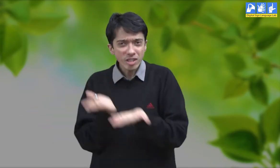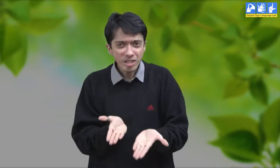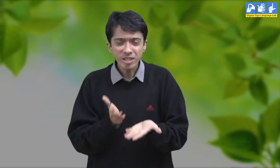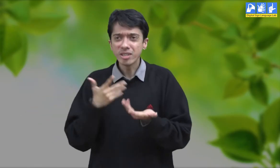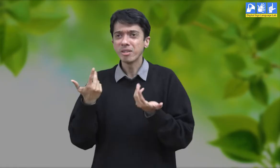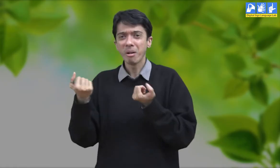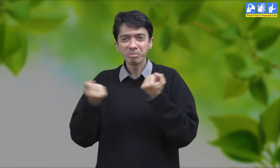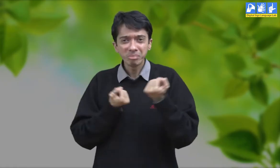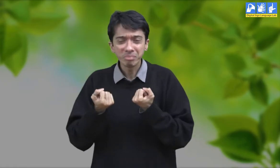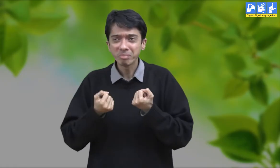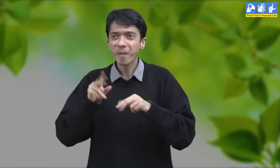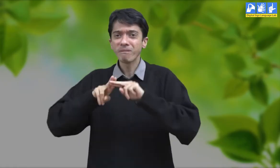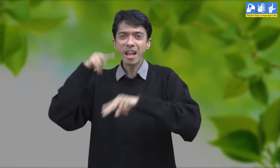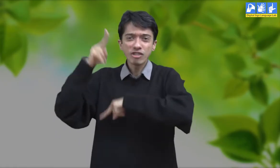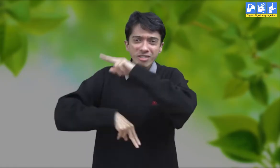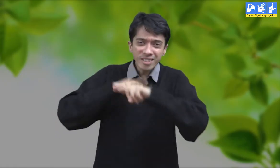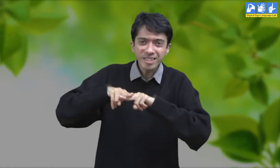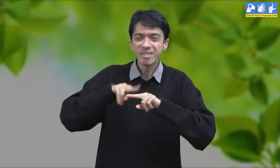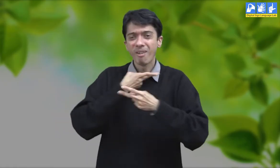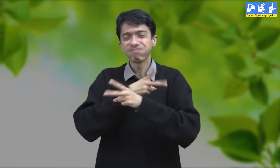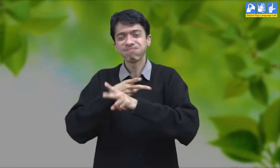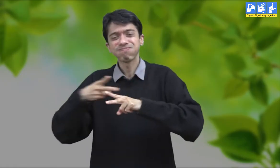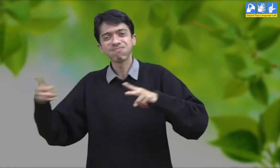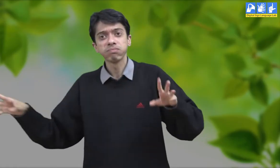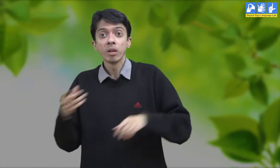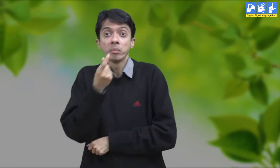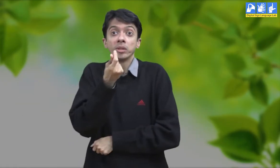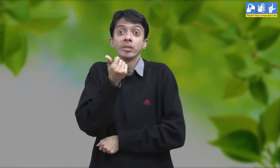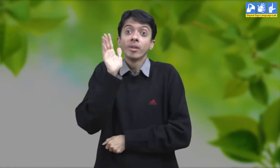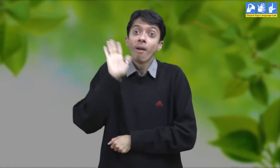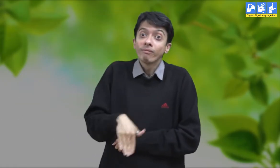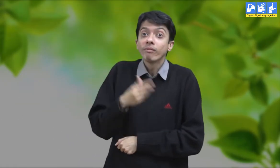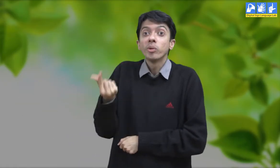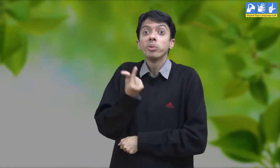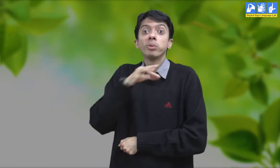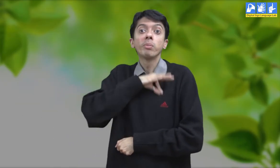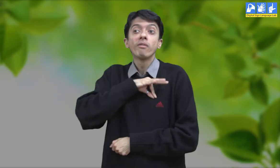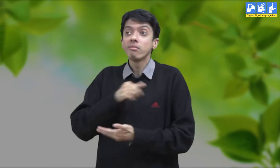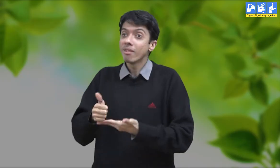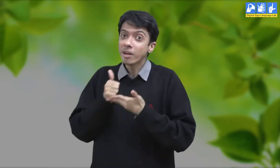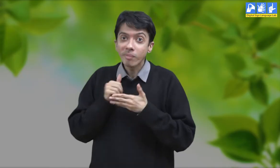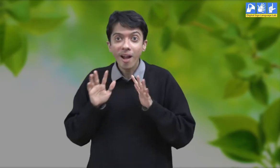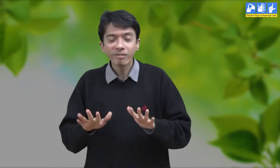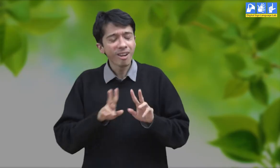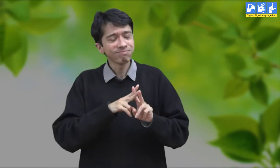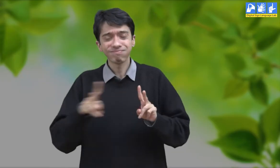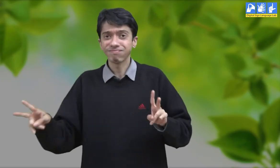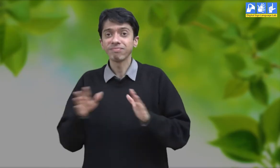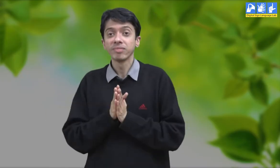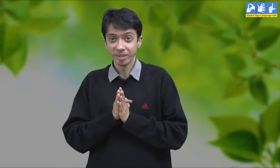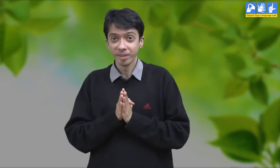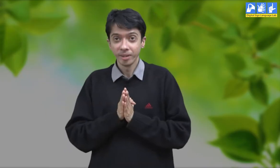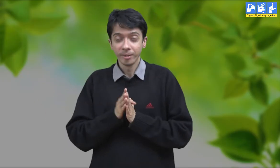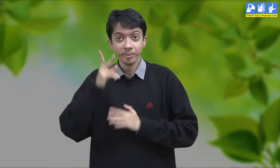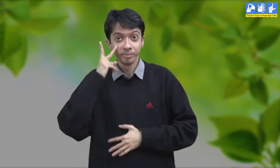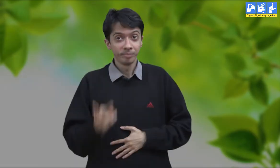For example, services, labour, finance, and other resources.